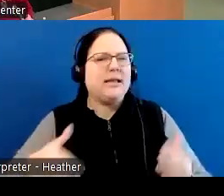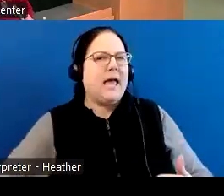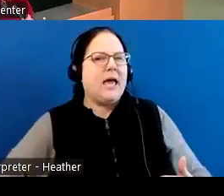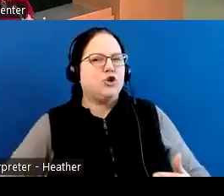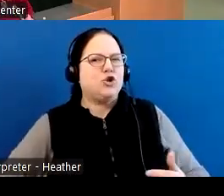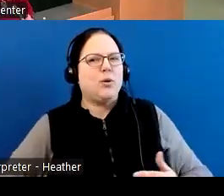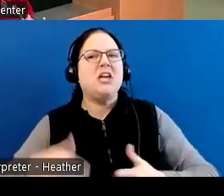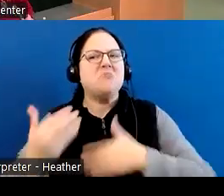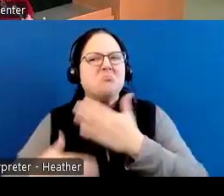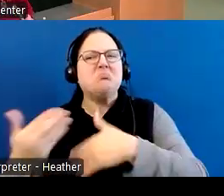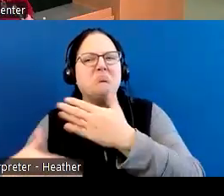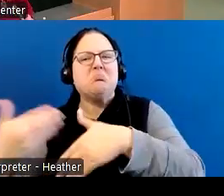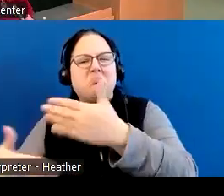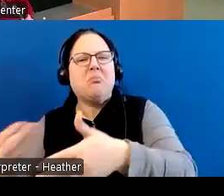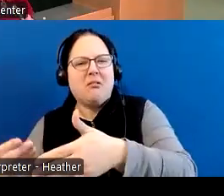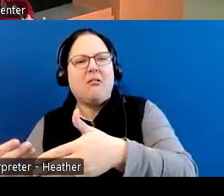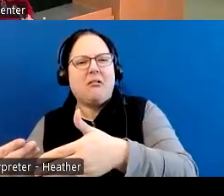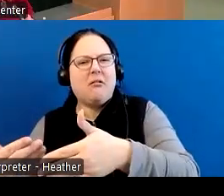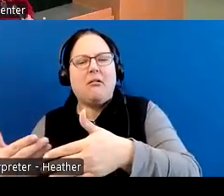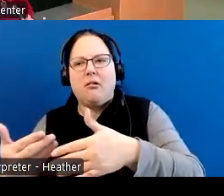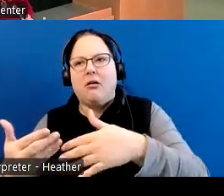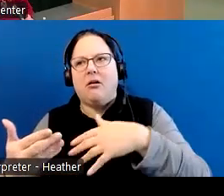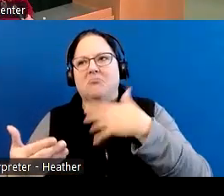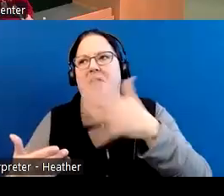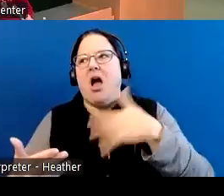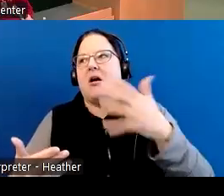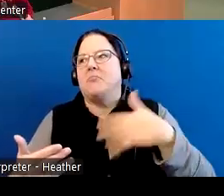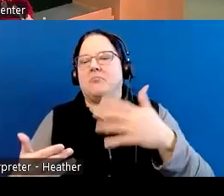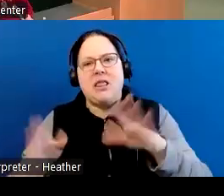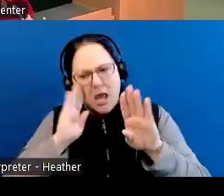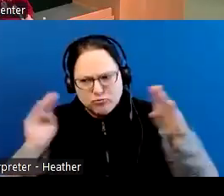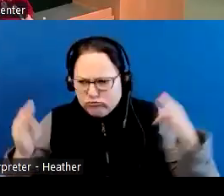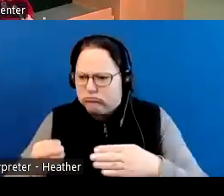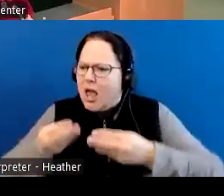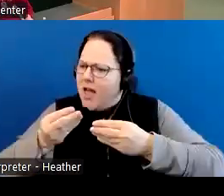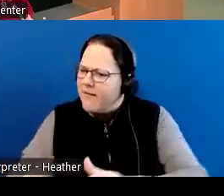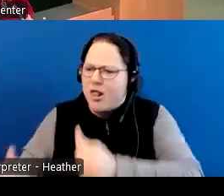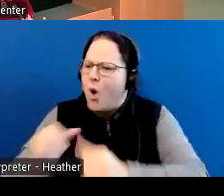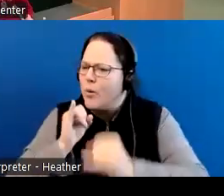um uh and uh very uh person- centered and flowing in their interview style or they're like really